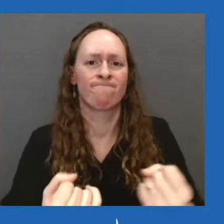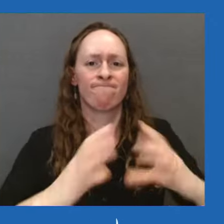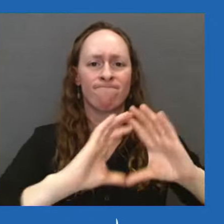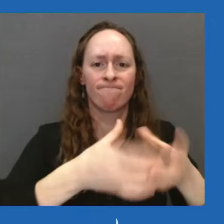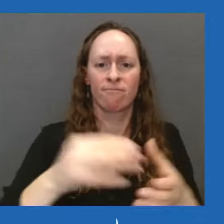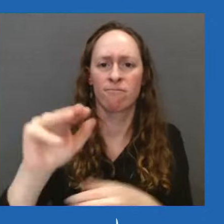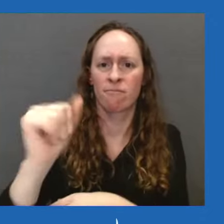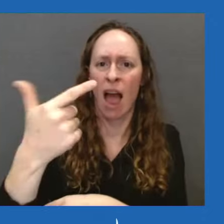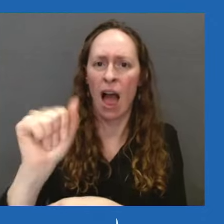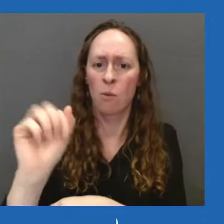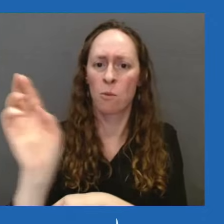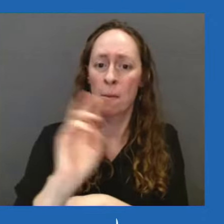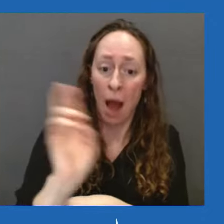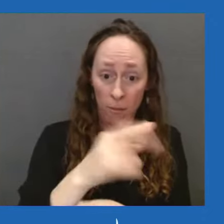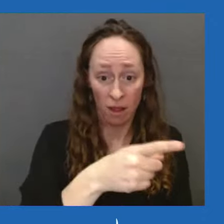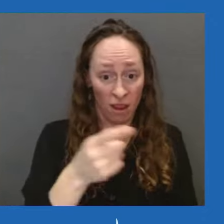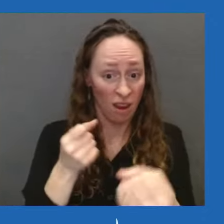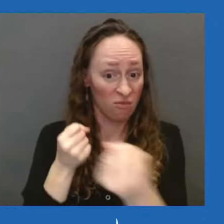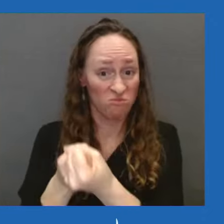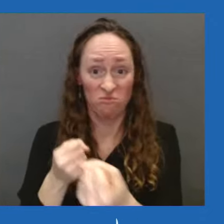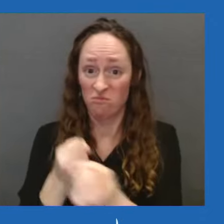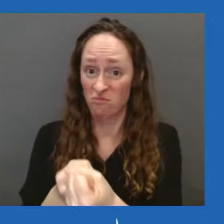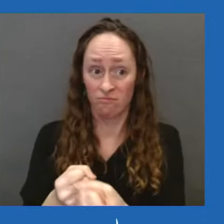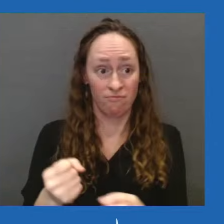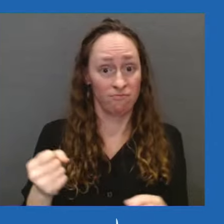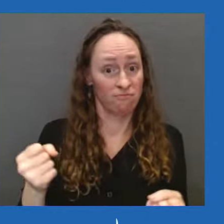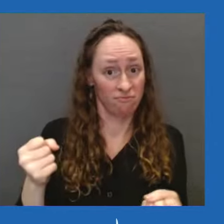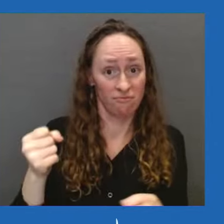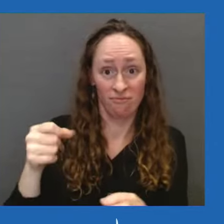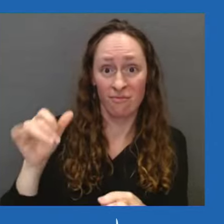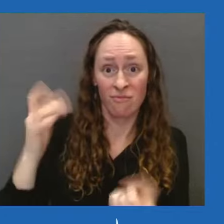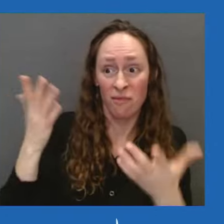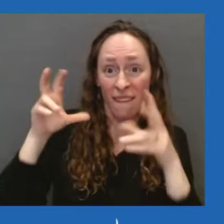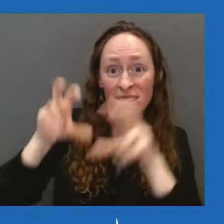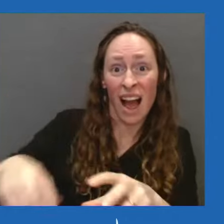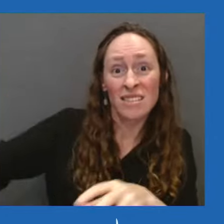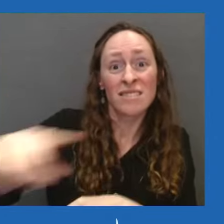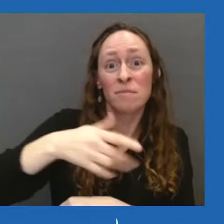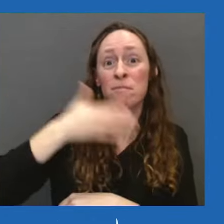And that's not hyperbole; that's a fact. And then she voted to repeal key parts of this law.